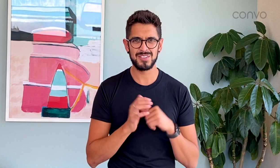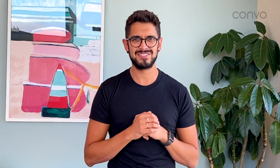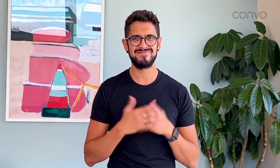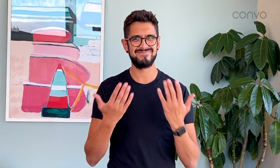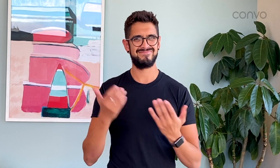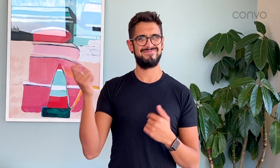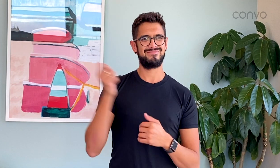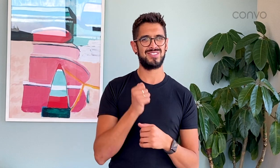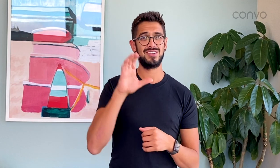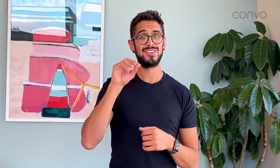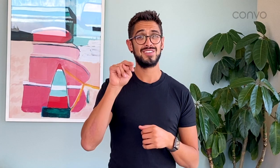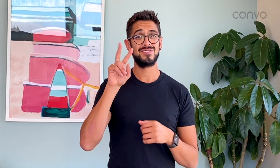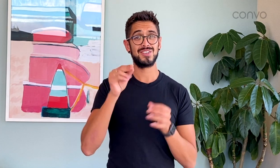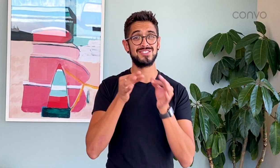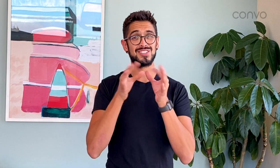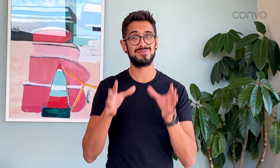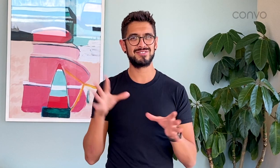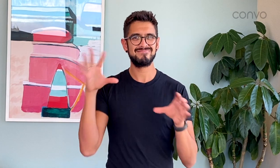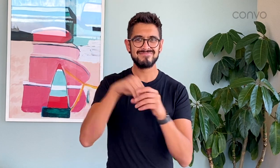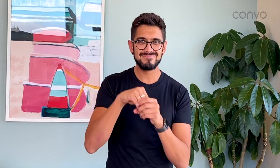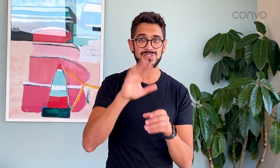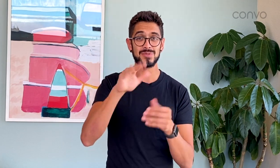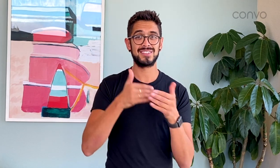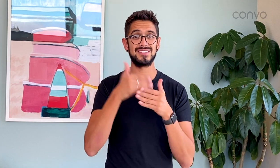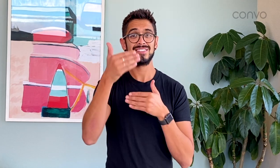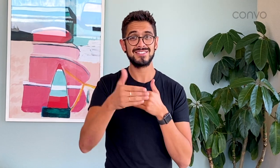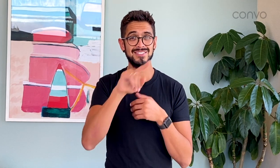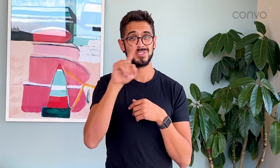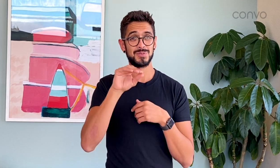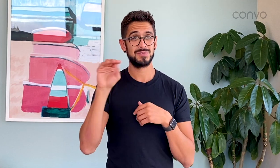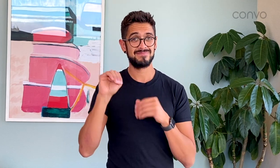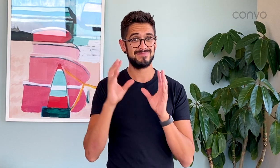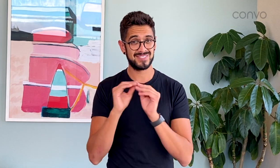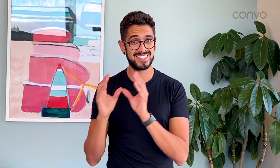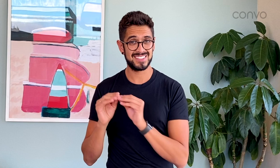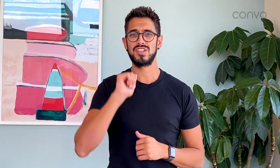By pulling a Convo interpreter into your next Zoom meeting.